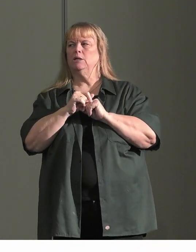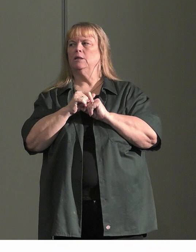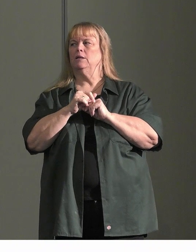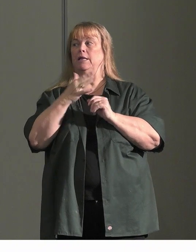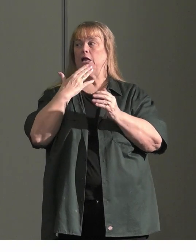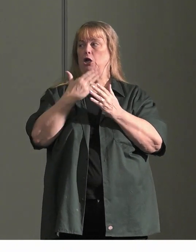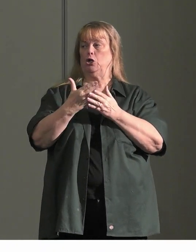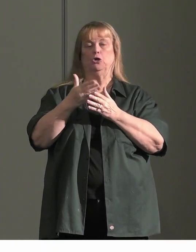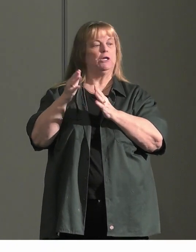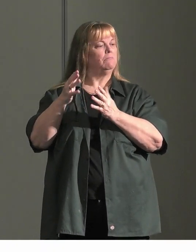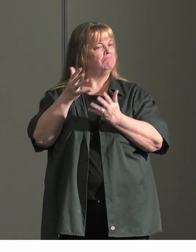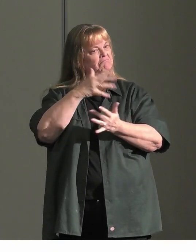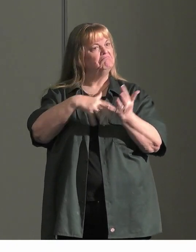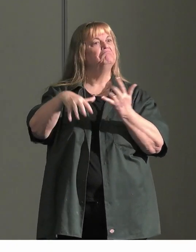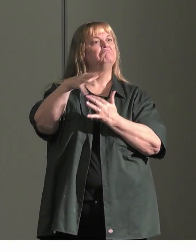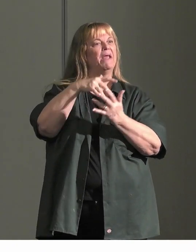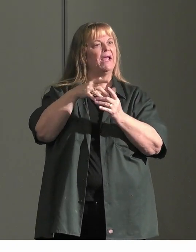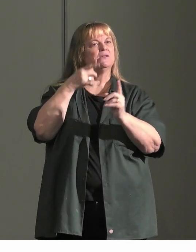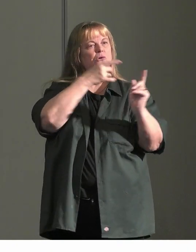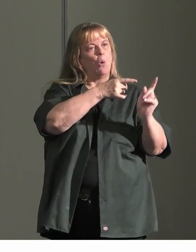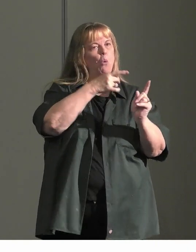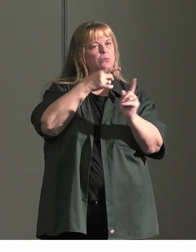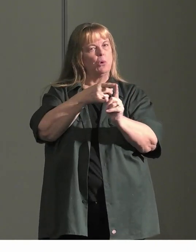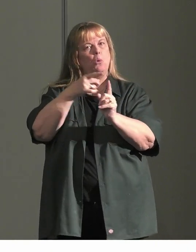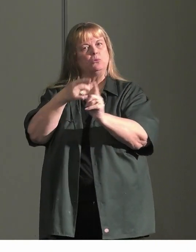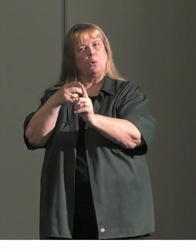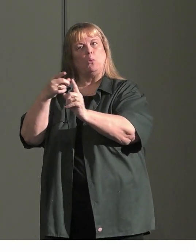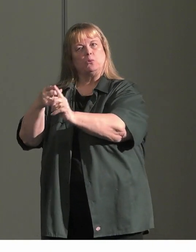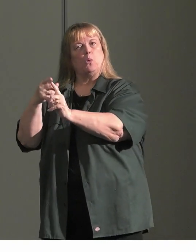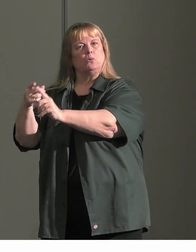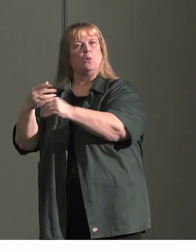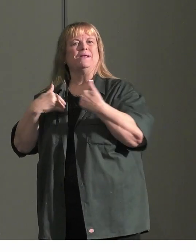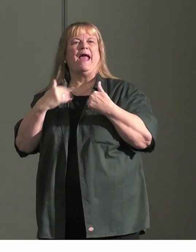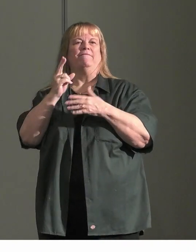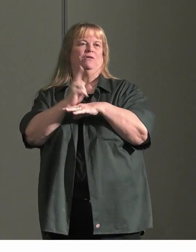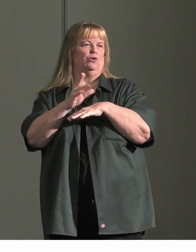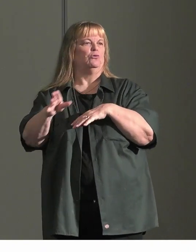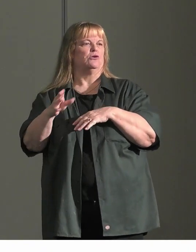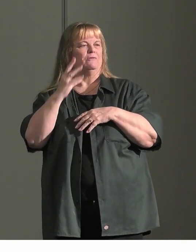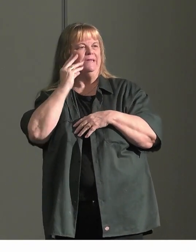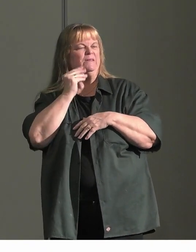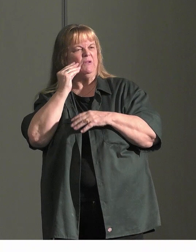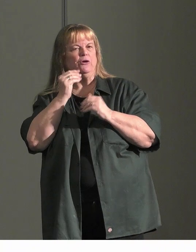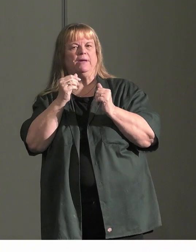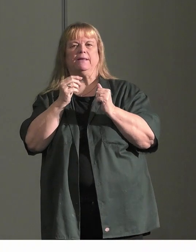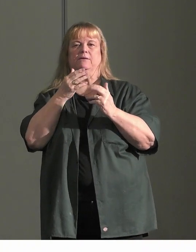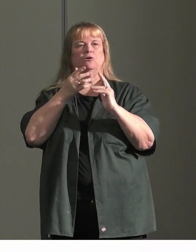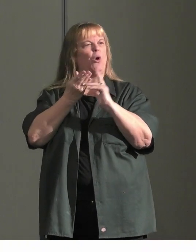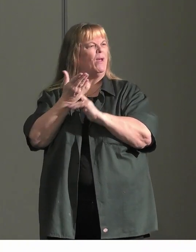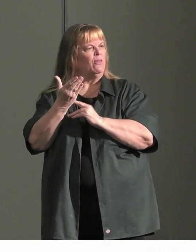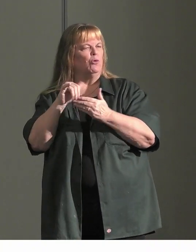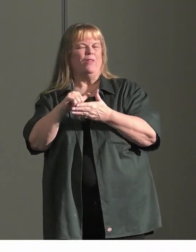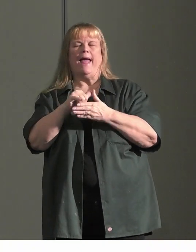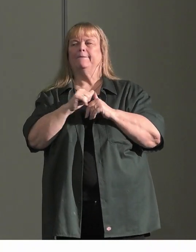mix of goals you could have a user have. And in terms of going through things. And